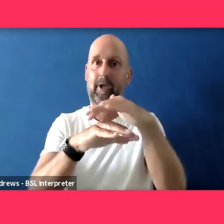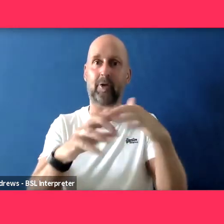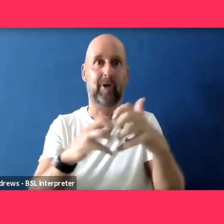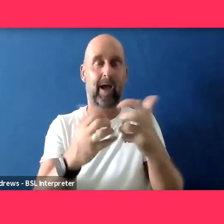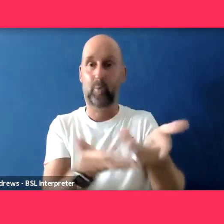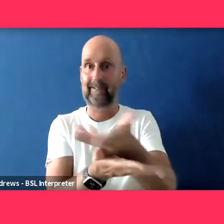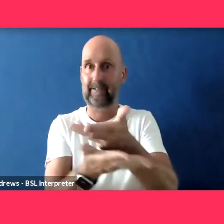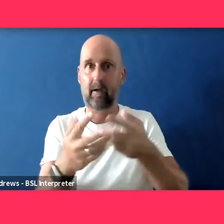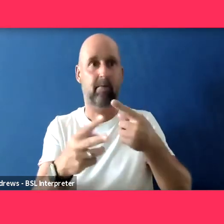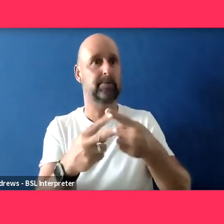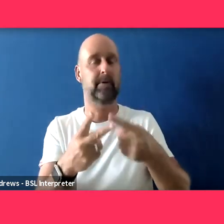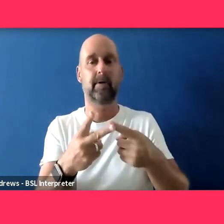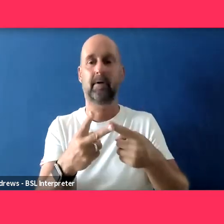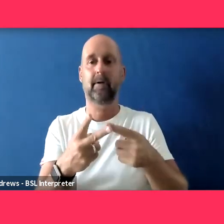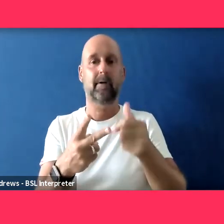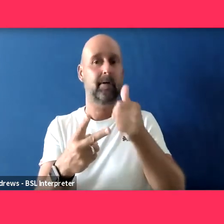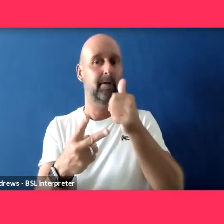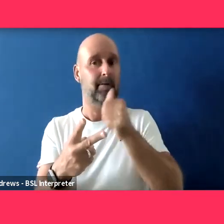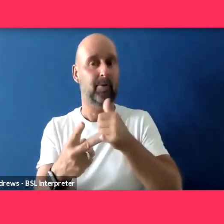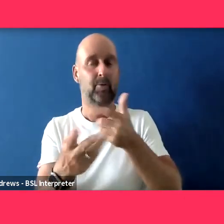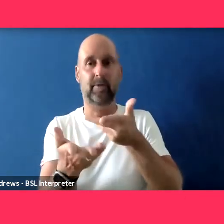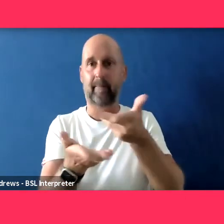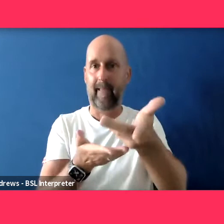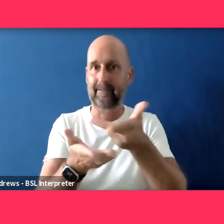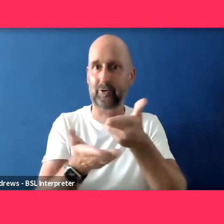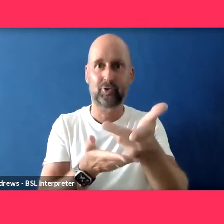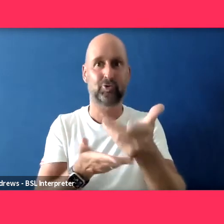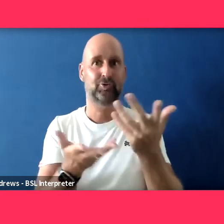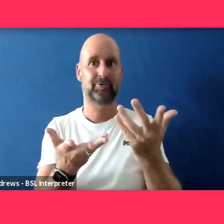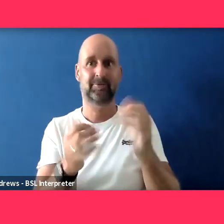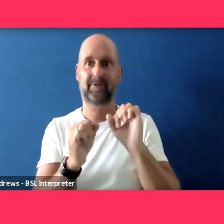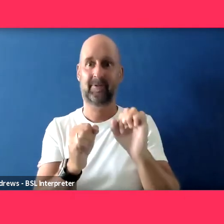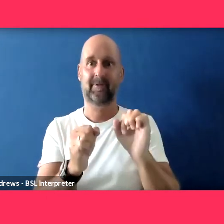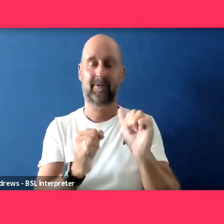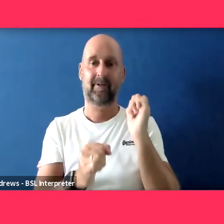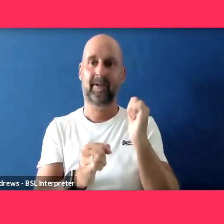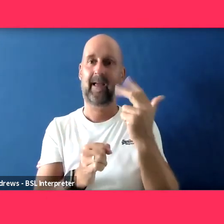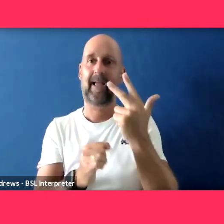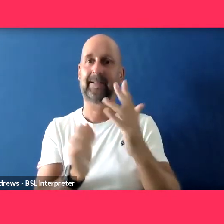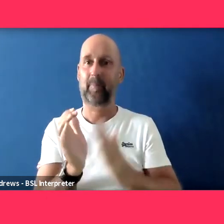the way we use Instagram to share a message as we saw in the last eighteen months. Education